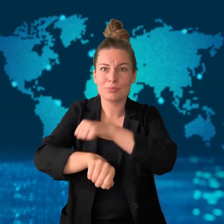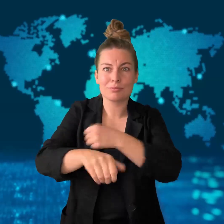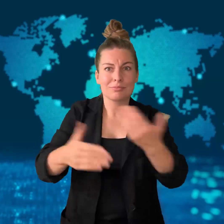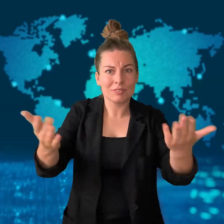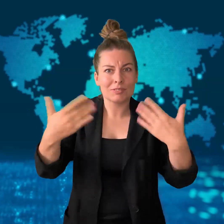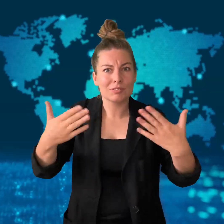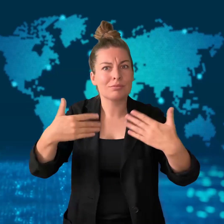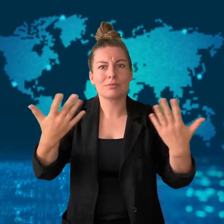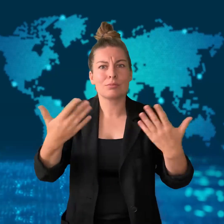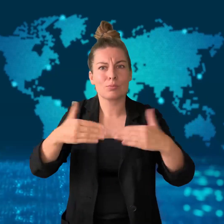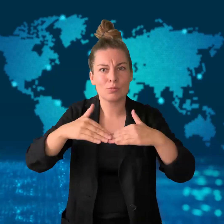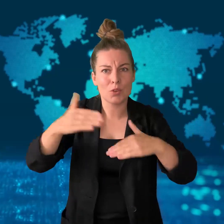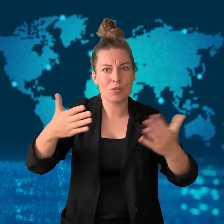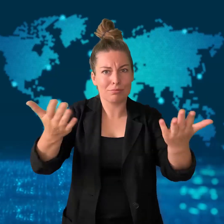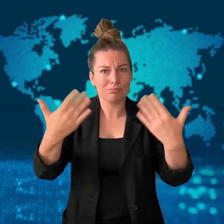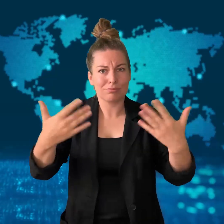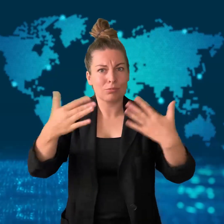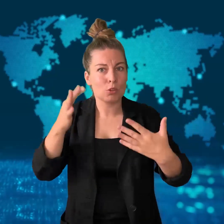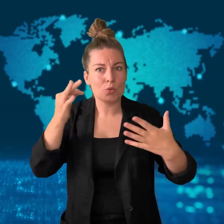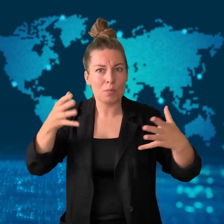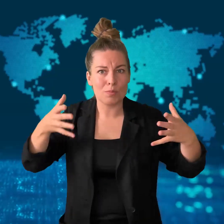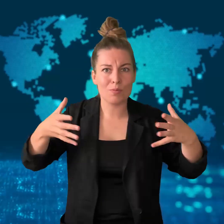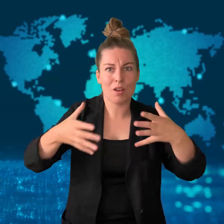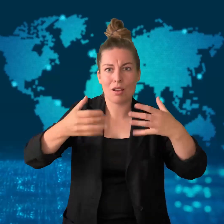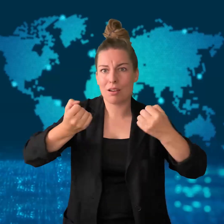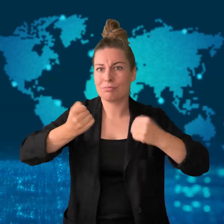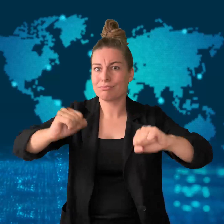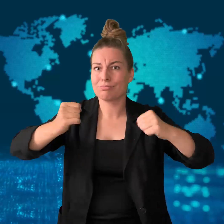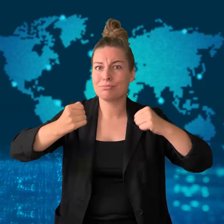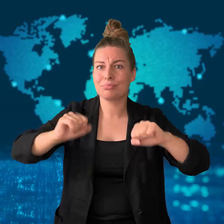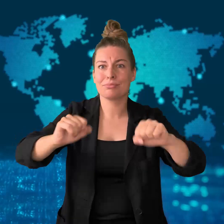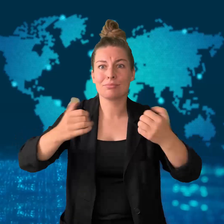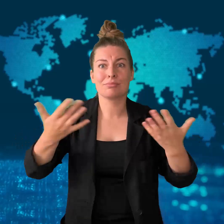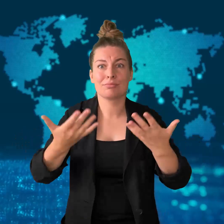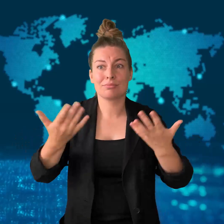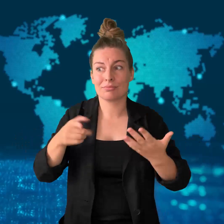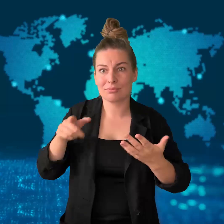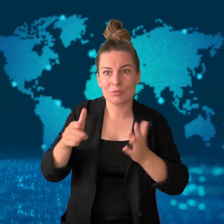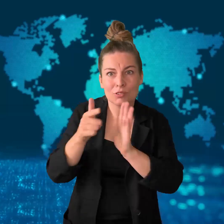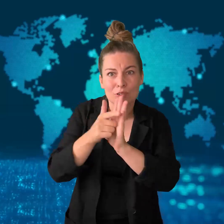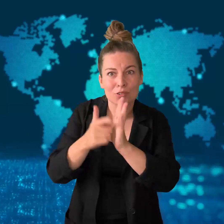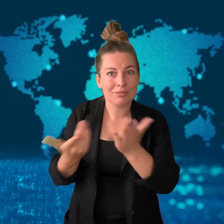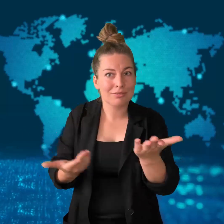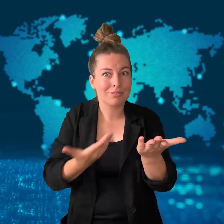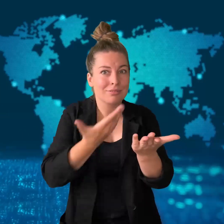It's expected that the current prime minister will